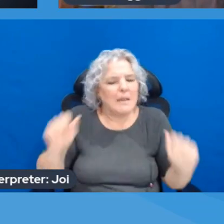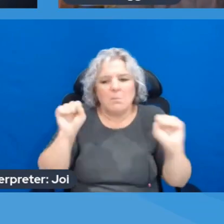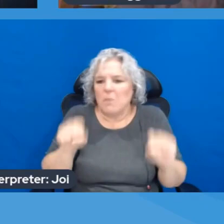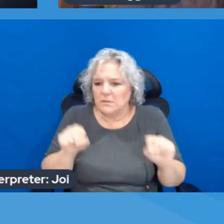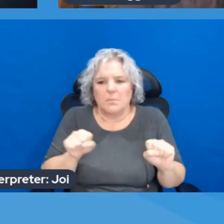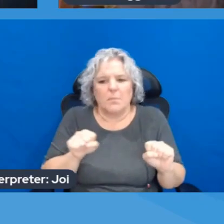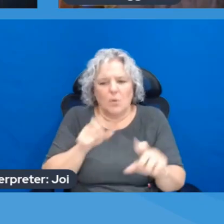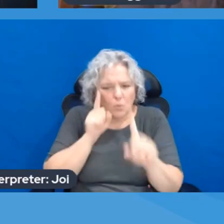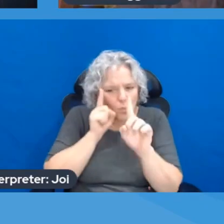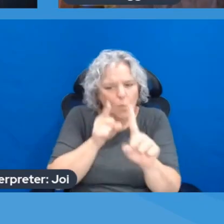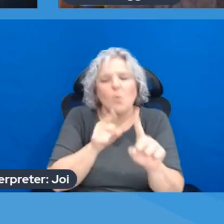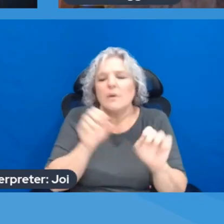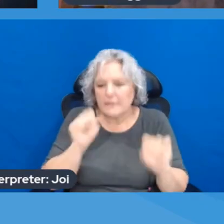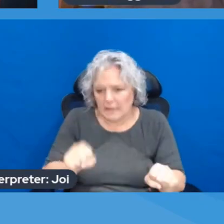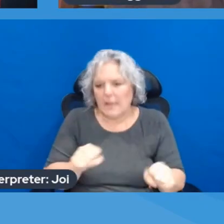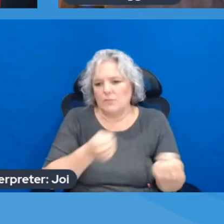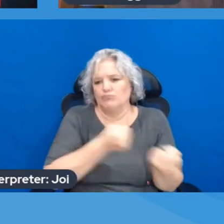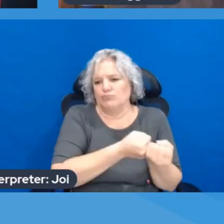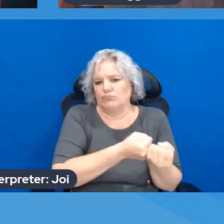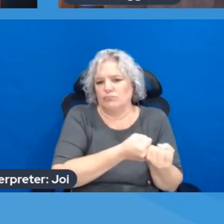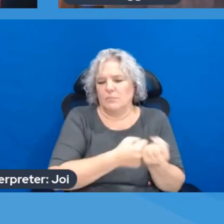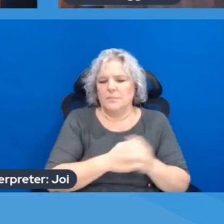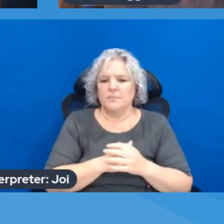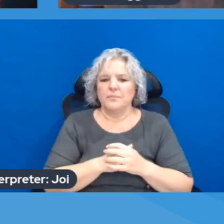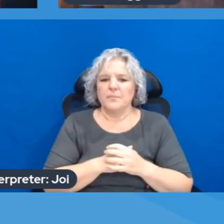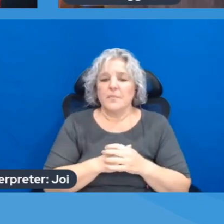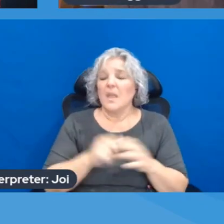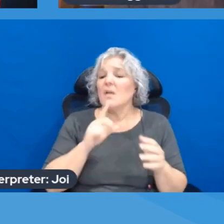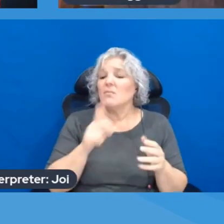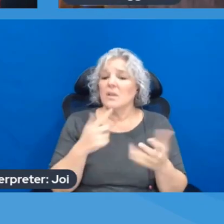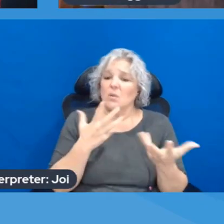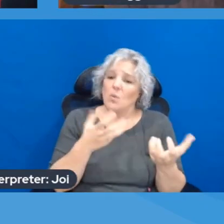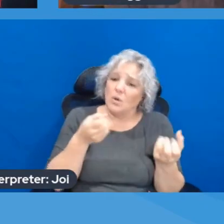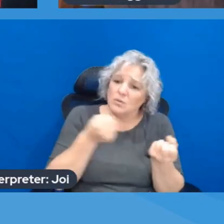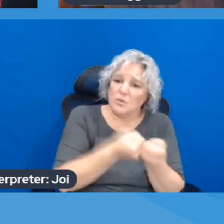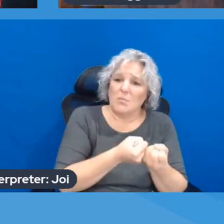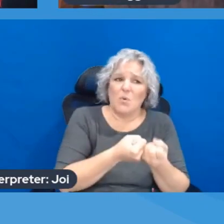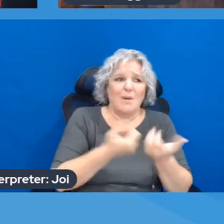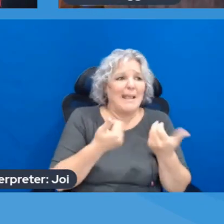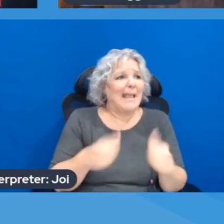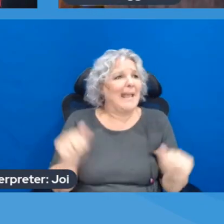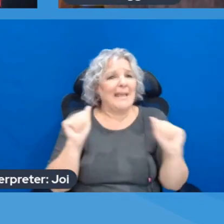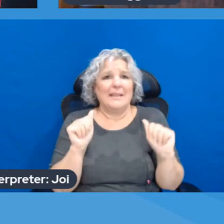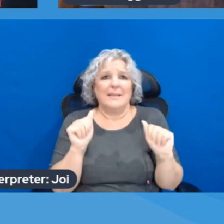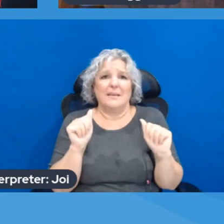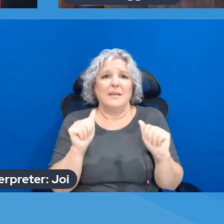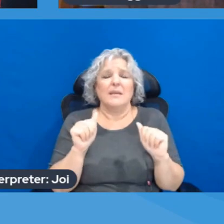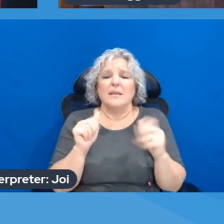materials or instruction, and to support them in gaining those pedagogical knowledge